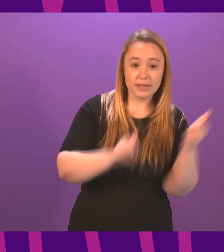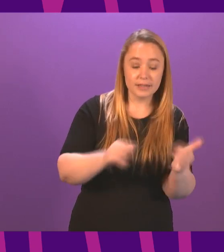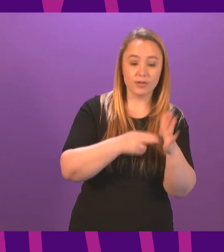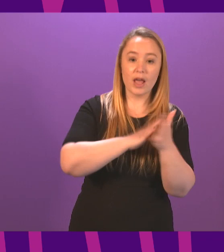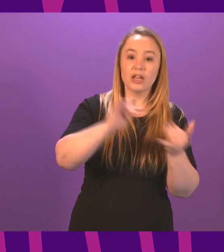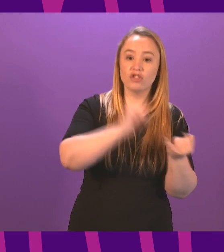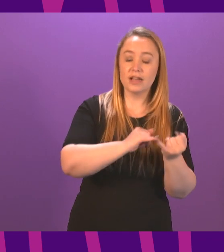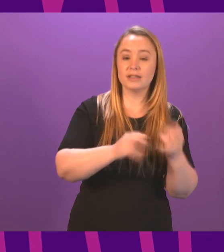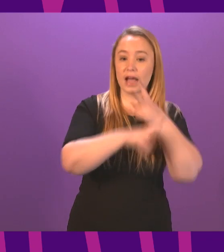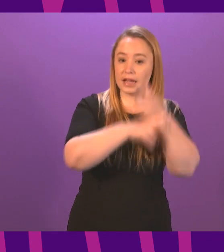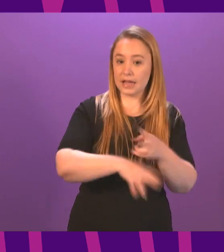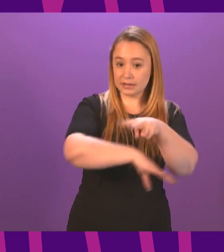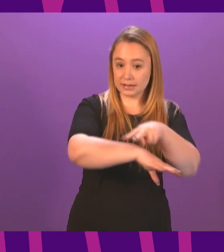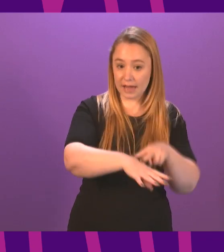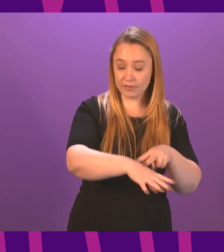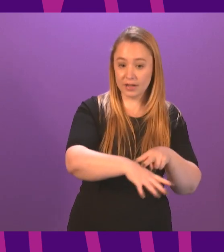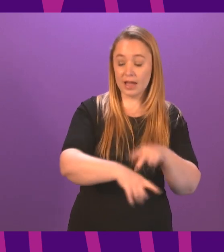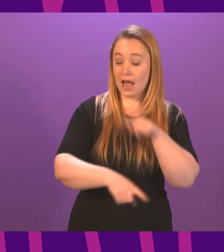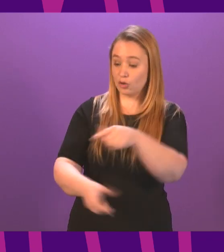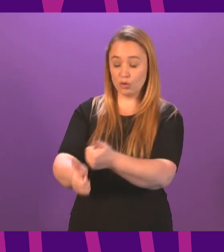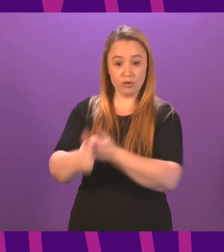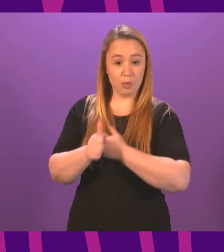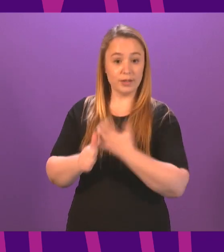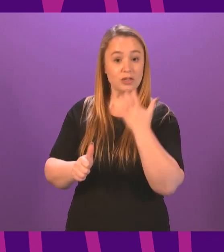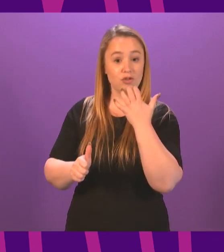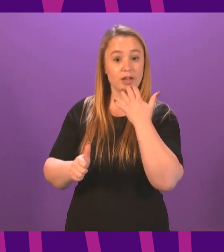the Greens’ calls for the Scottish Government to do more to keep our schools safe.